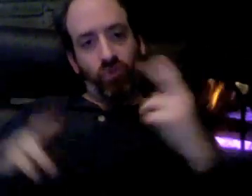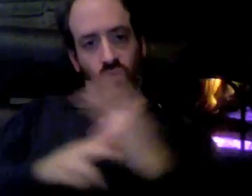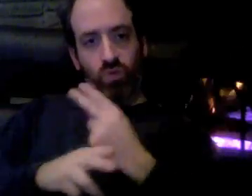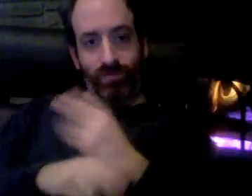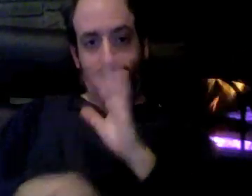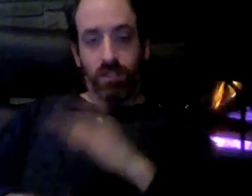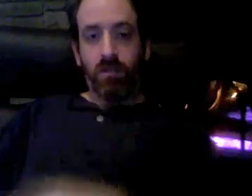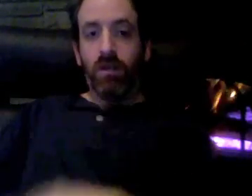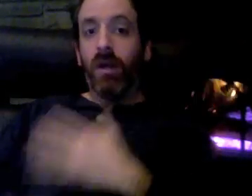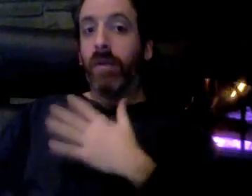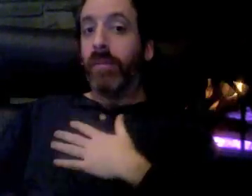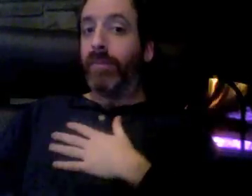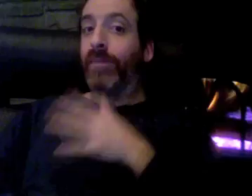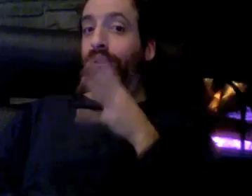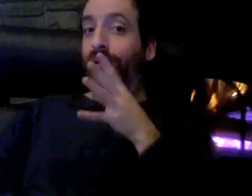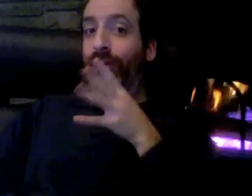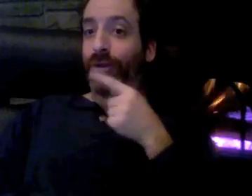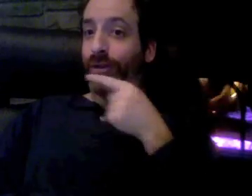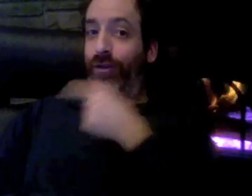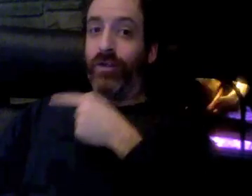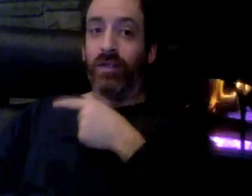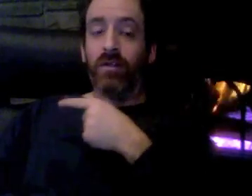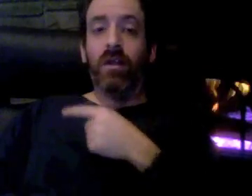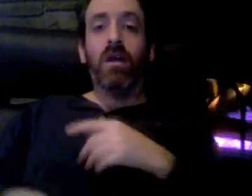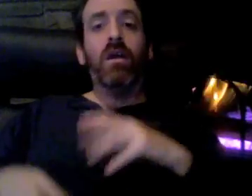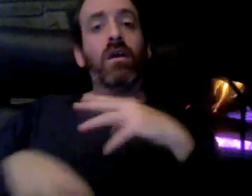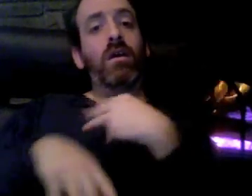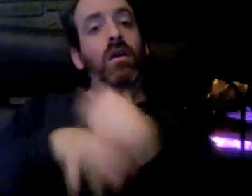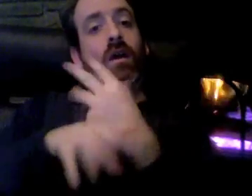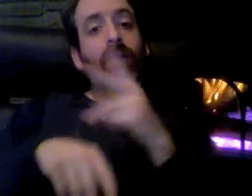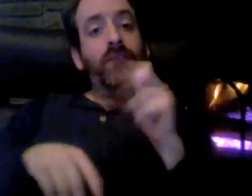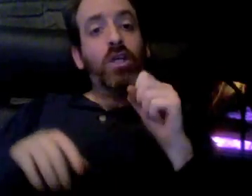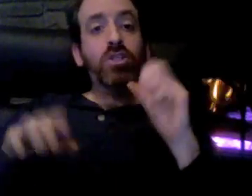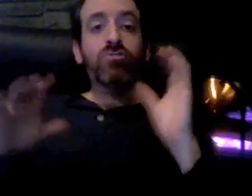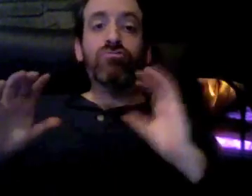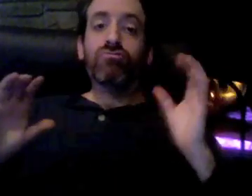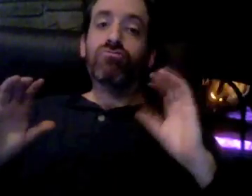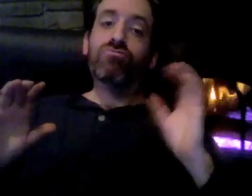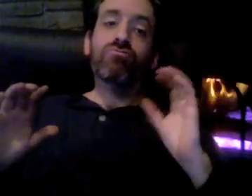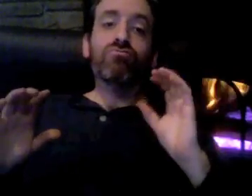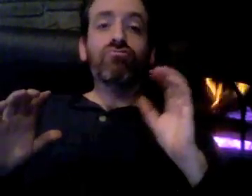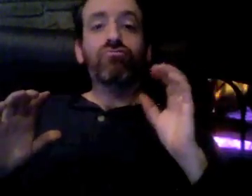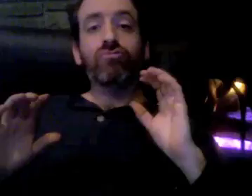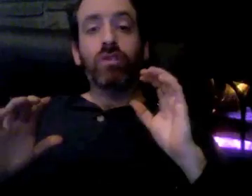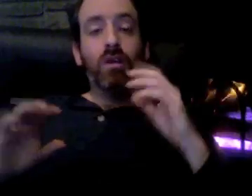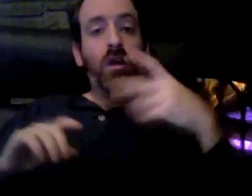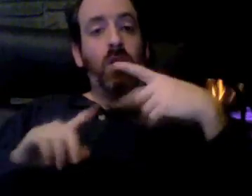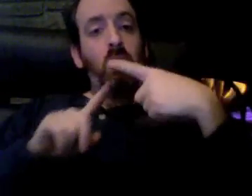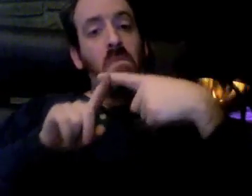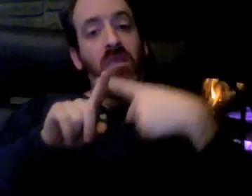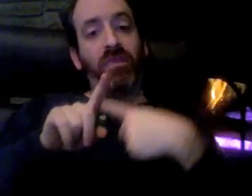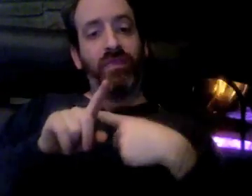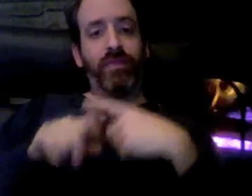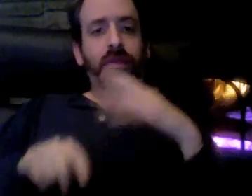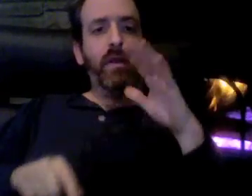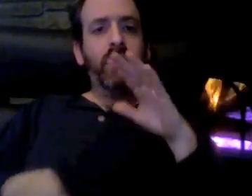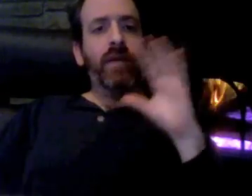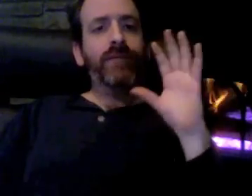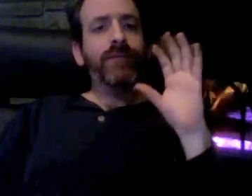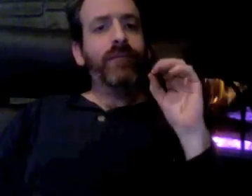Meanwhile, my mother use VRS for approximately 50 minutes in same month.